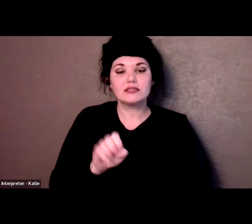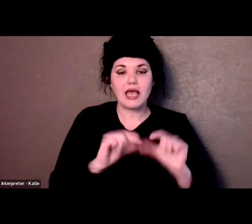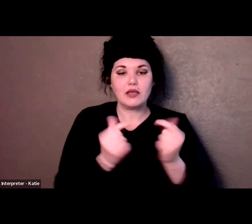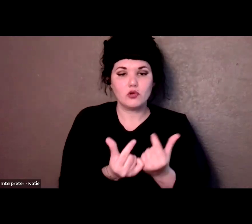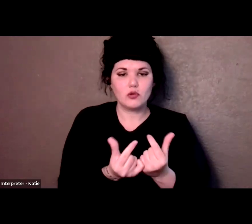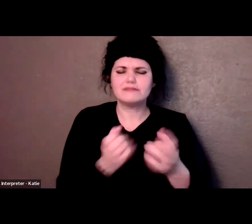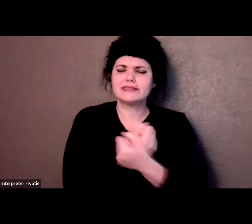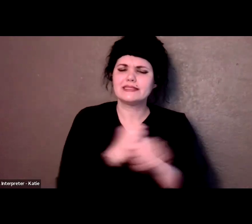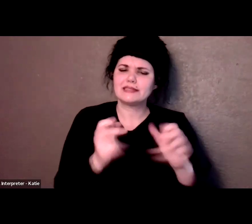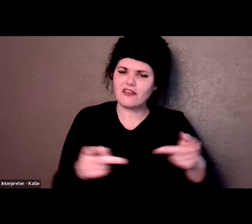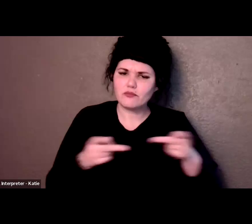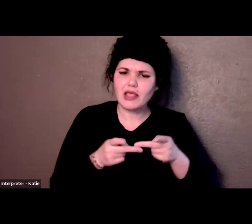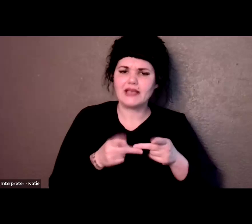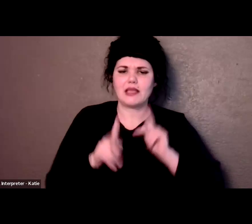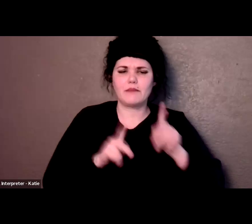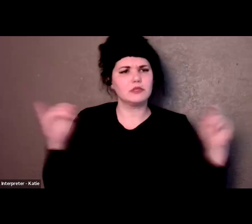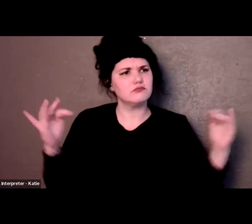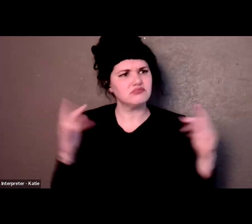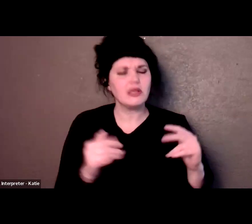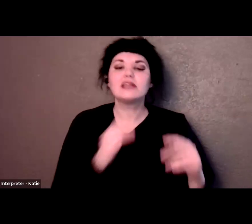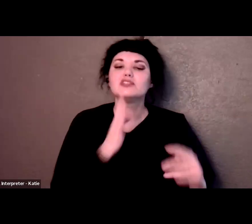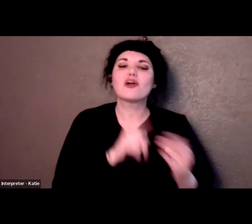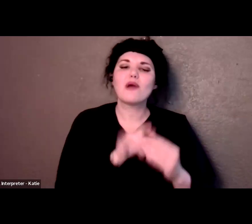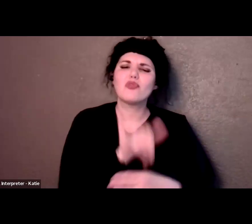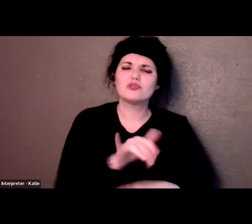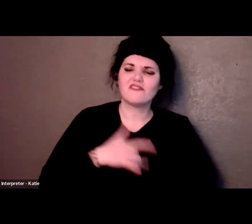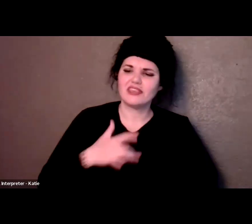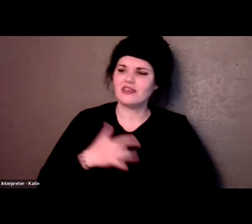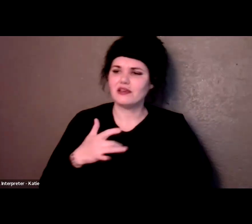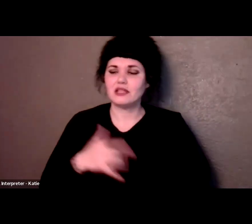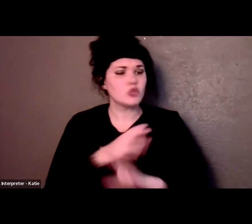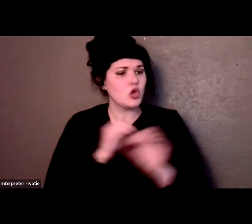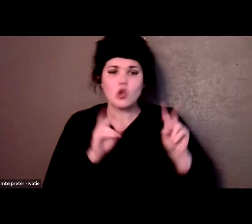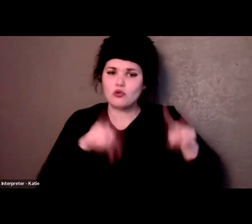and without judgment, without fear, that they're going to be removed from their community or